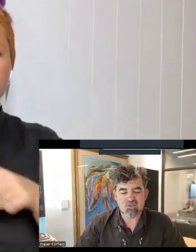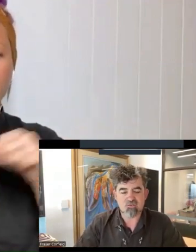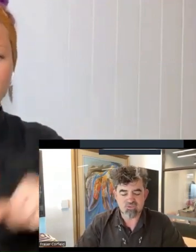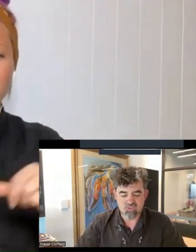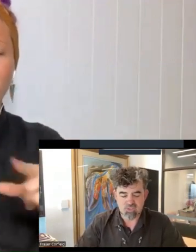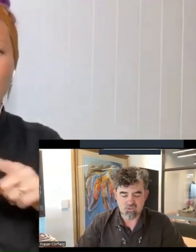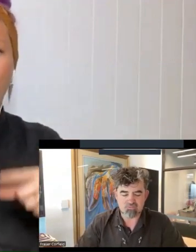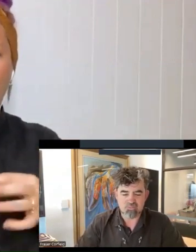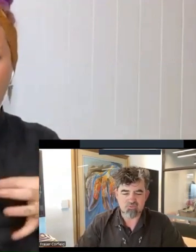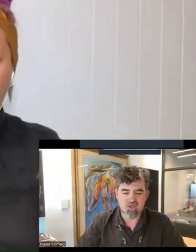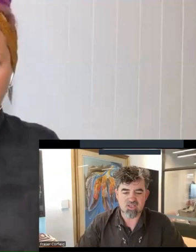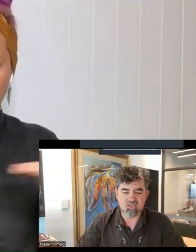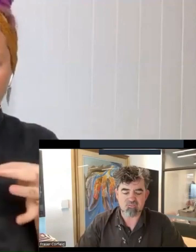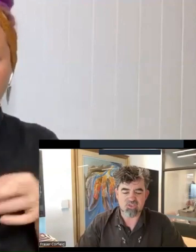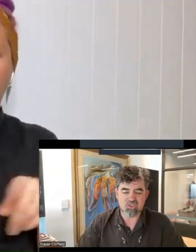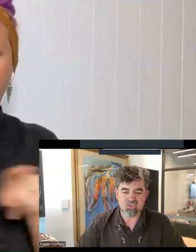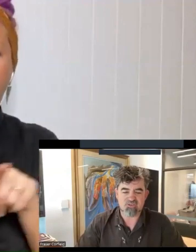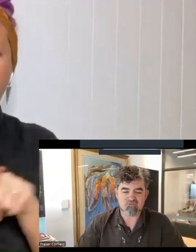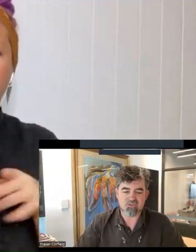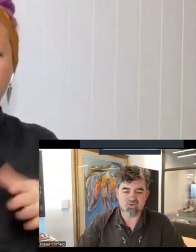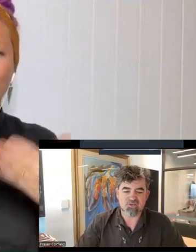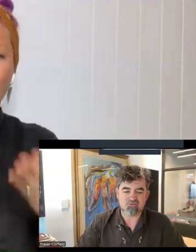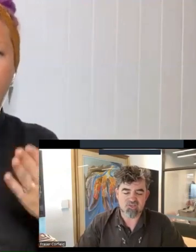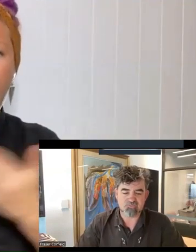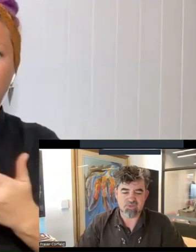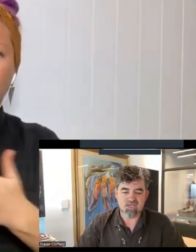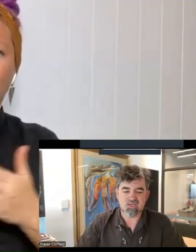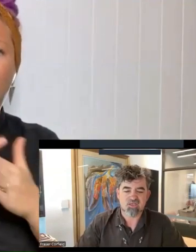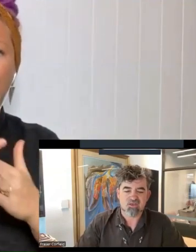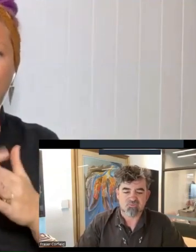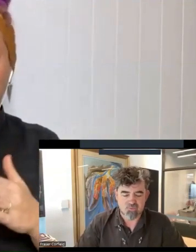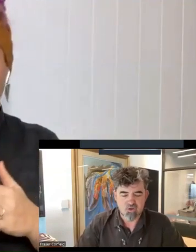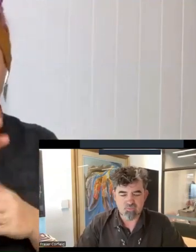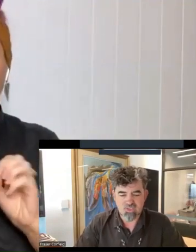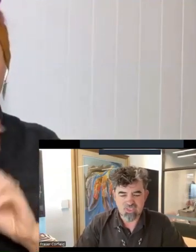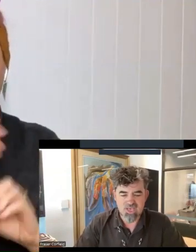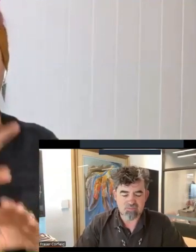and also provide the opportunity for direct feedback from the